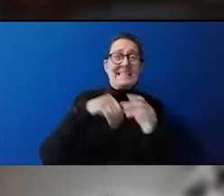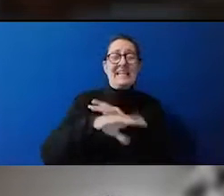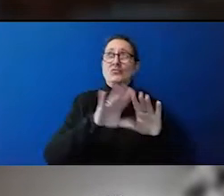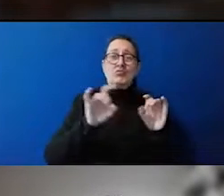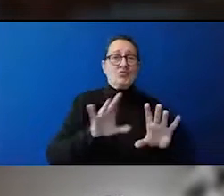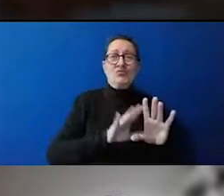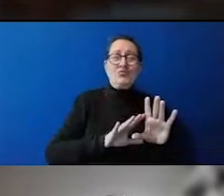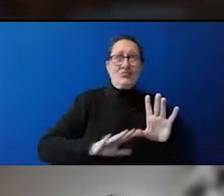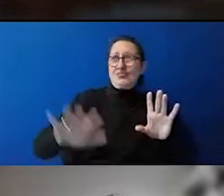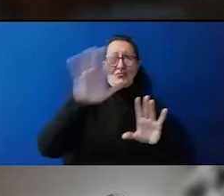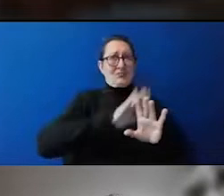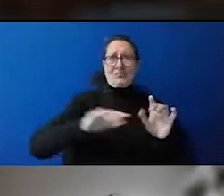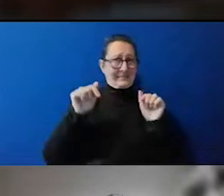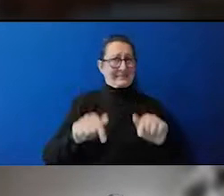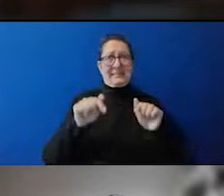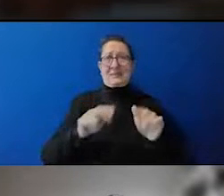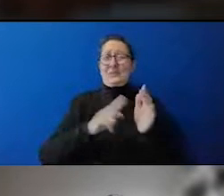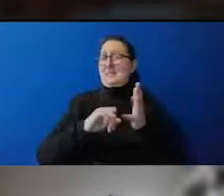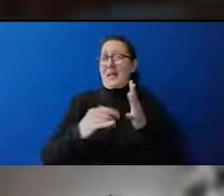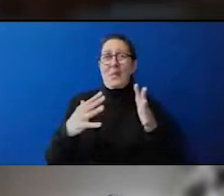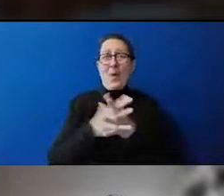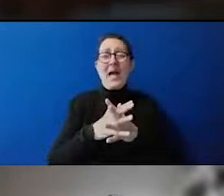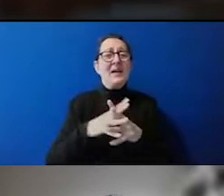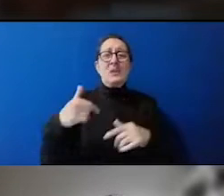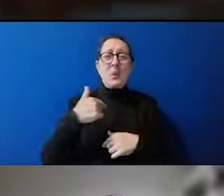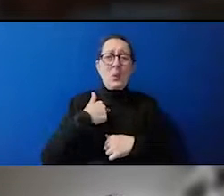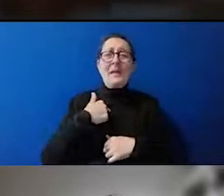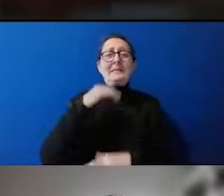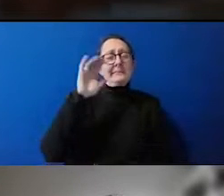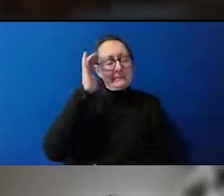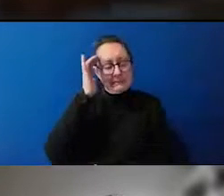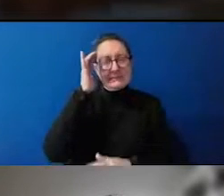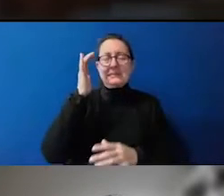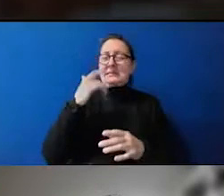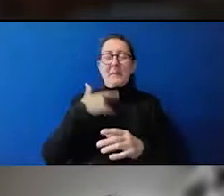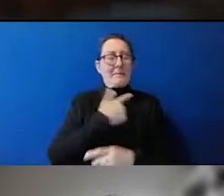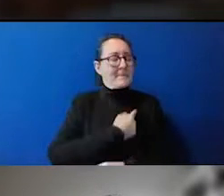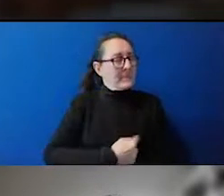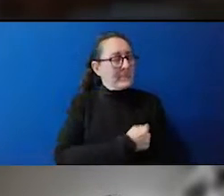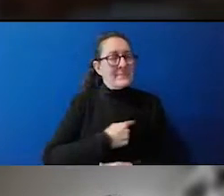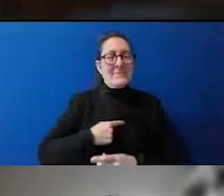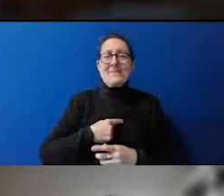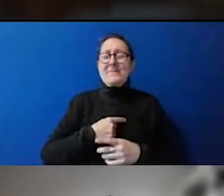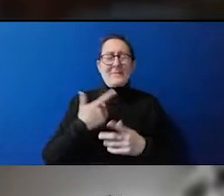passionate about the work that we do and often people are coming to Legal Aid from positions in